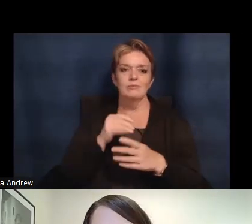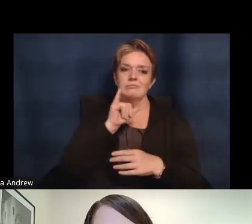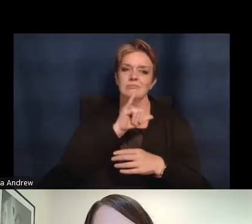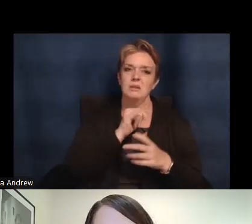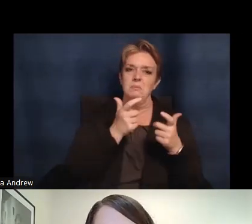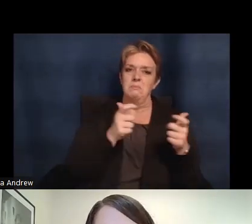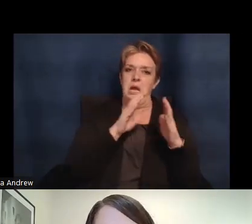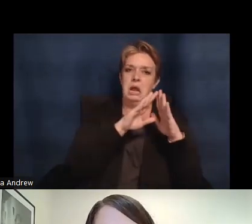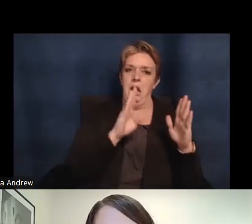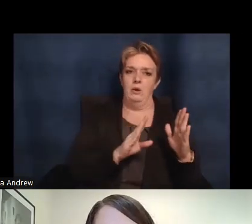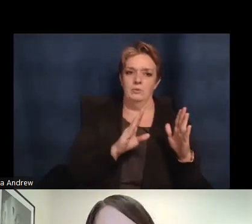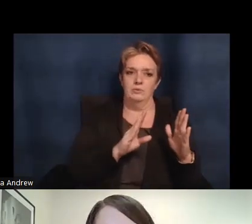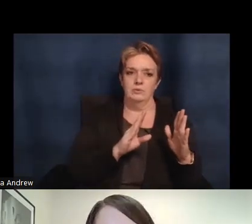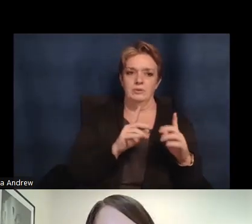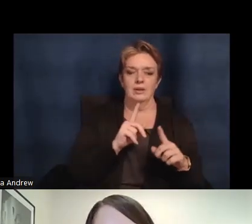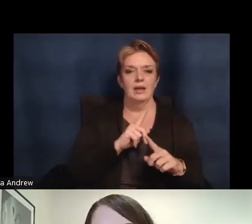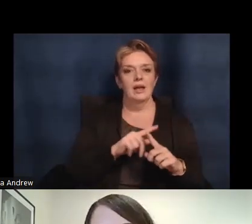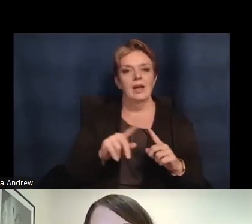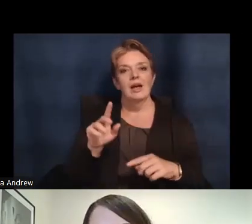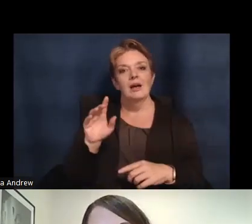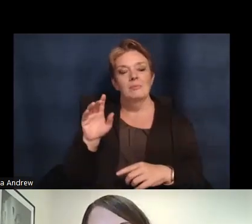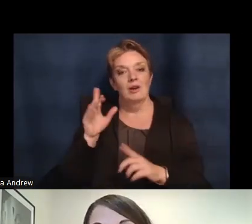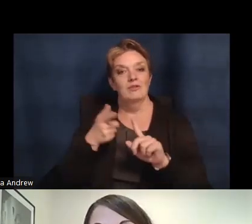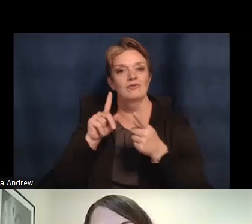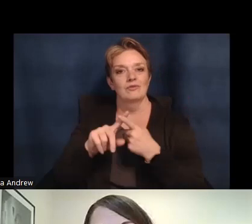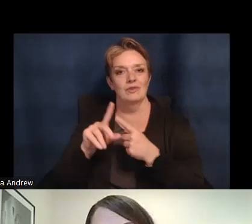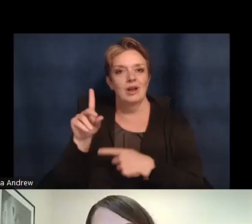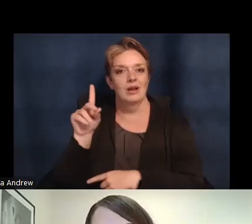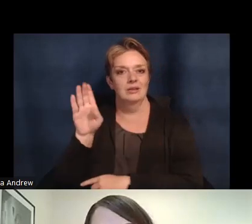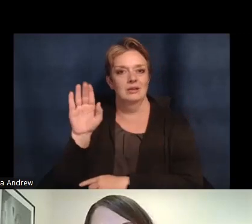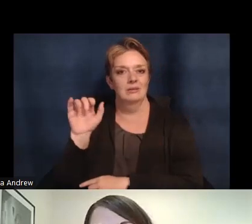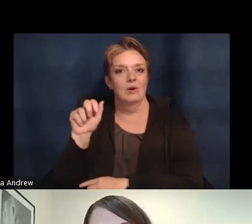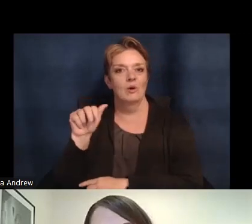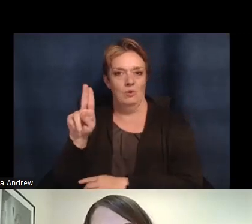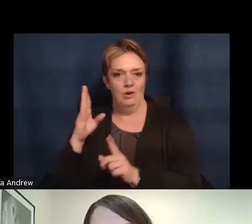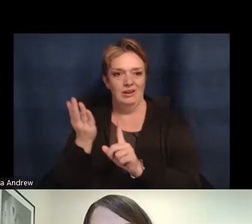but Maria Chabot convinced her to put it in the carriage house so that every morning when she woke up,